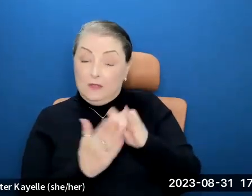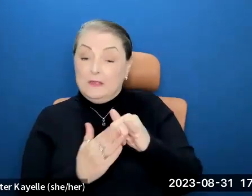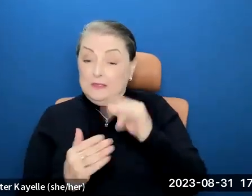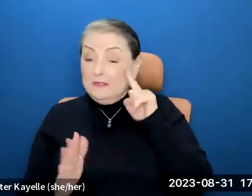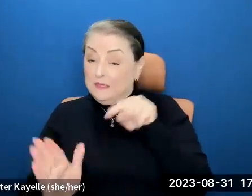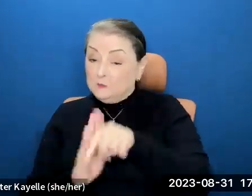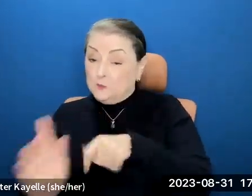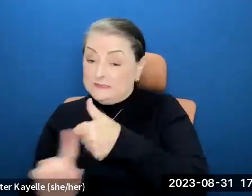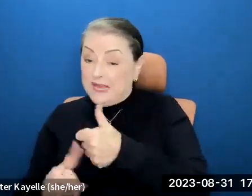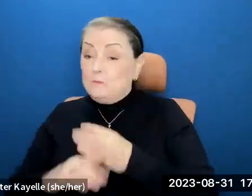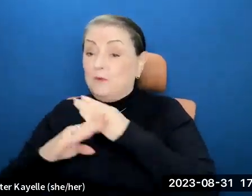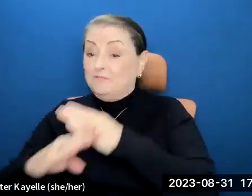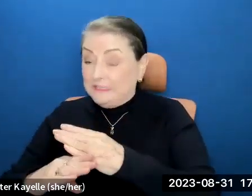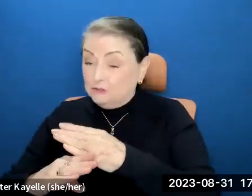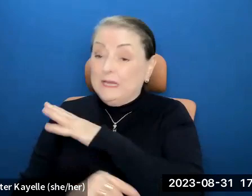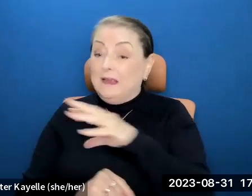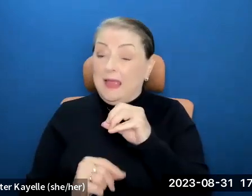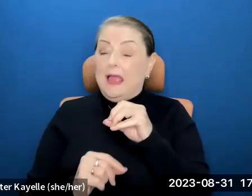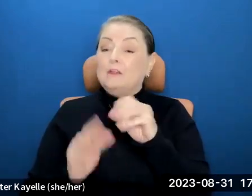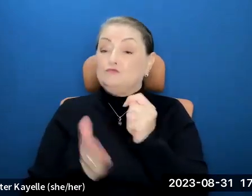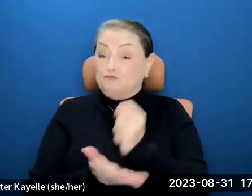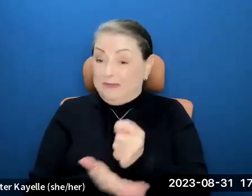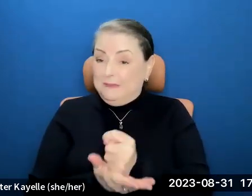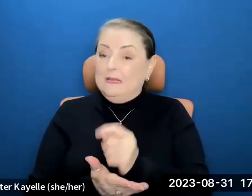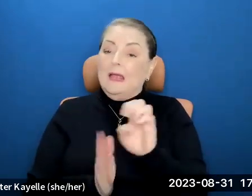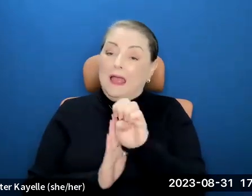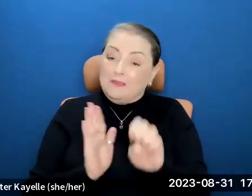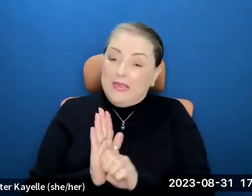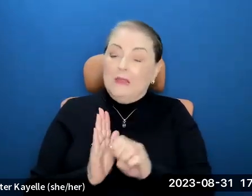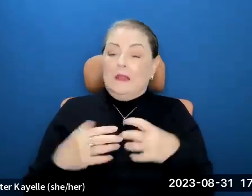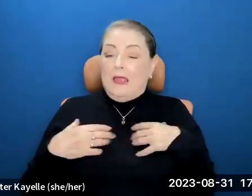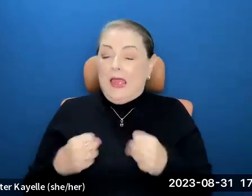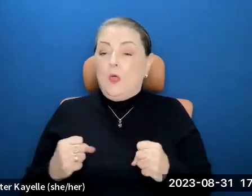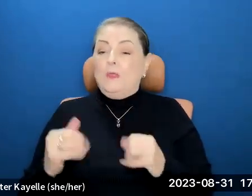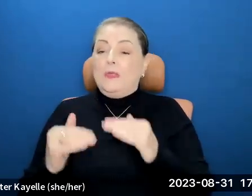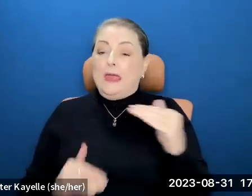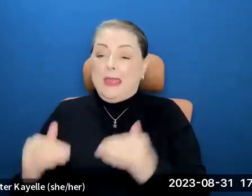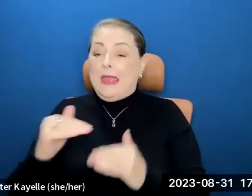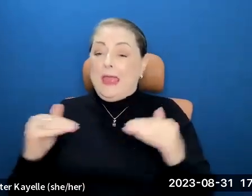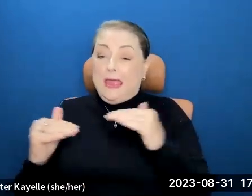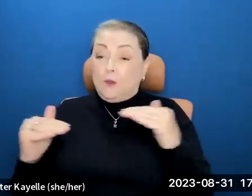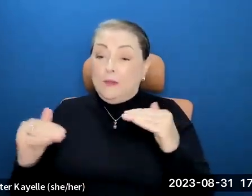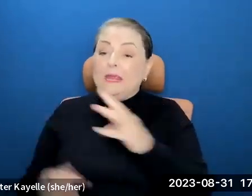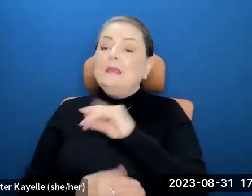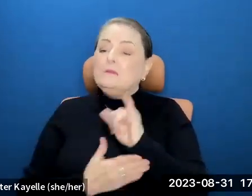and treatment and ethics and Health Equity requirements we would very much like social